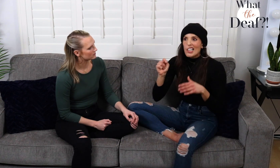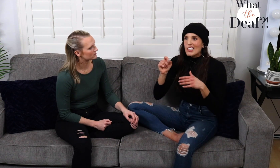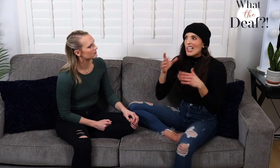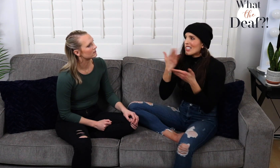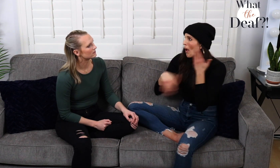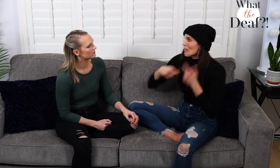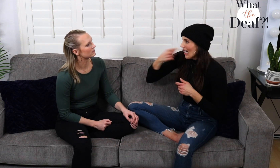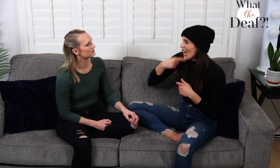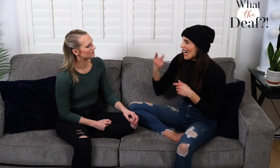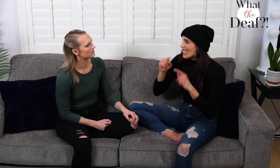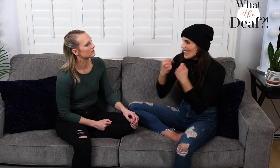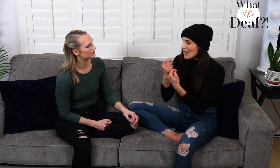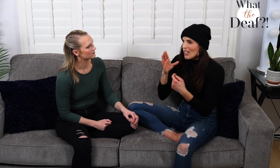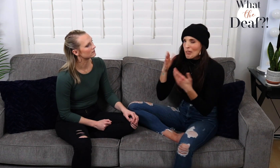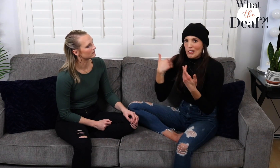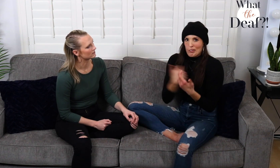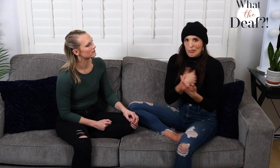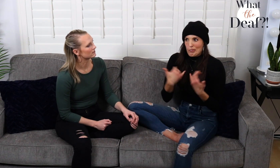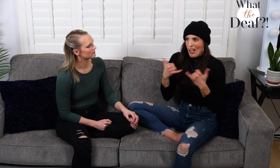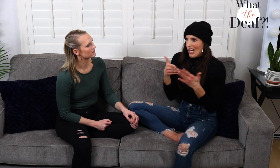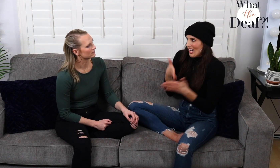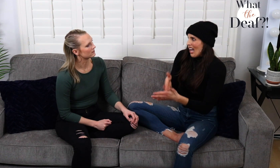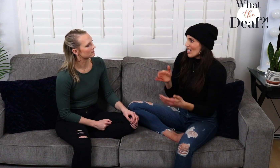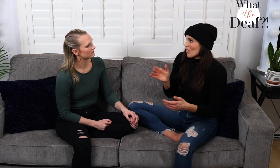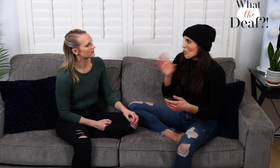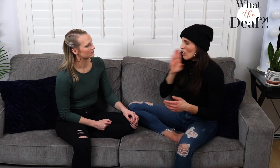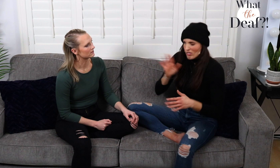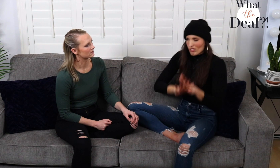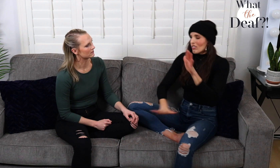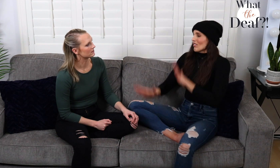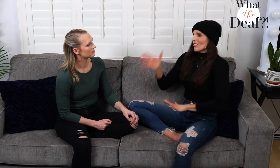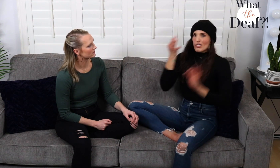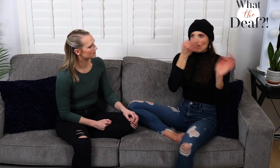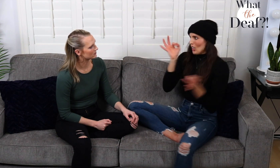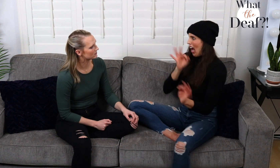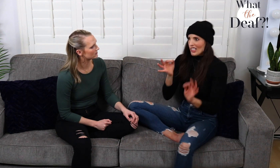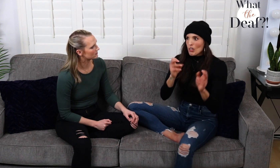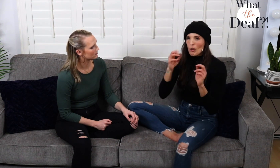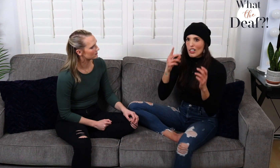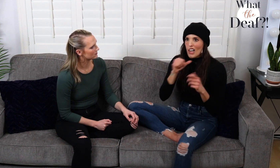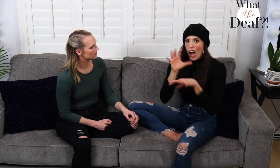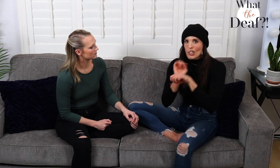their feet and some hearing teams that we played against are taken aback and super distracted by it because